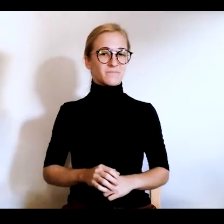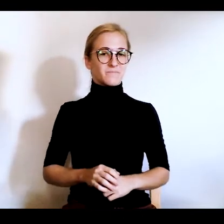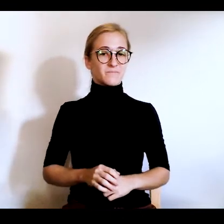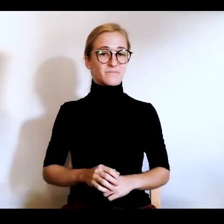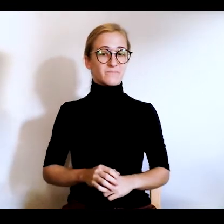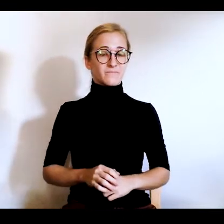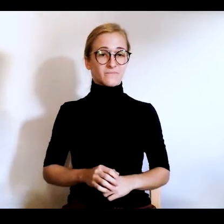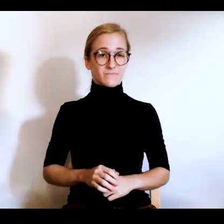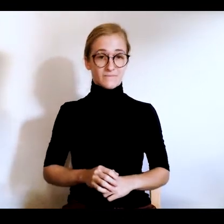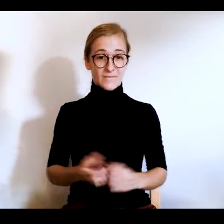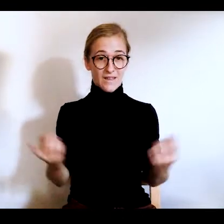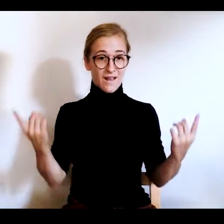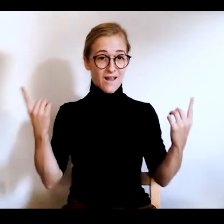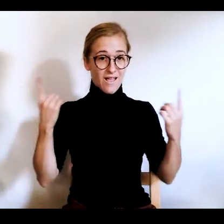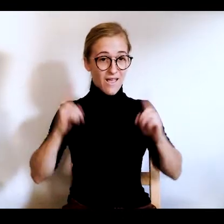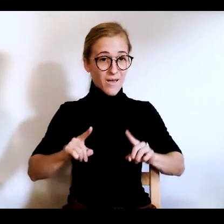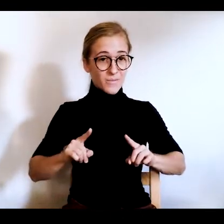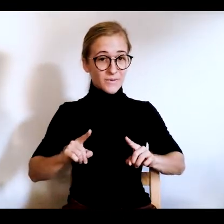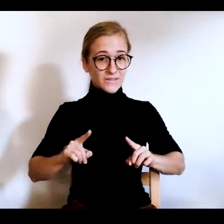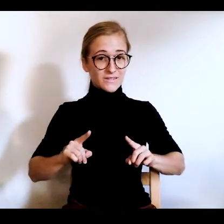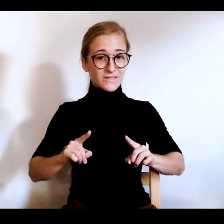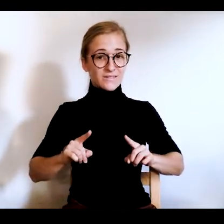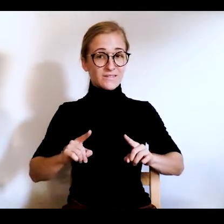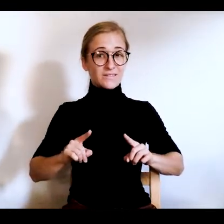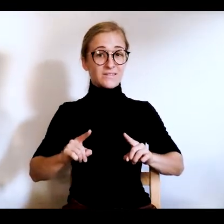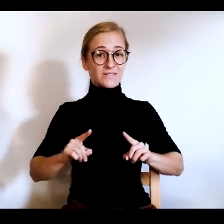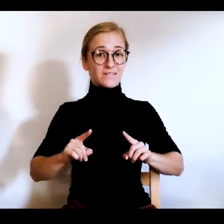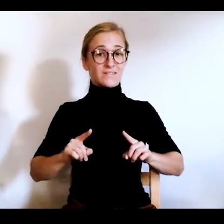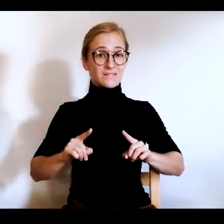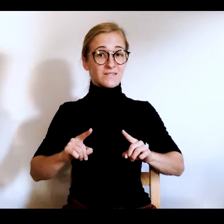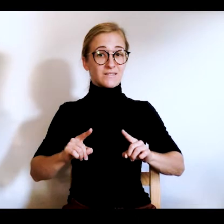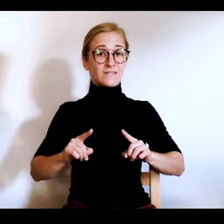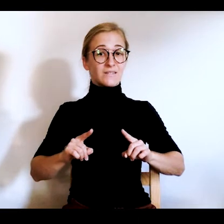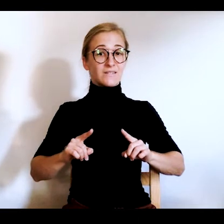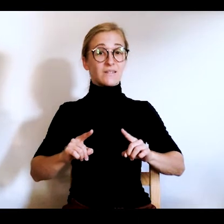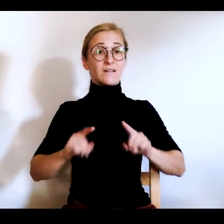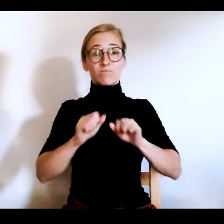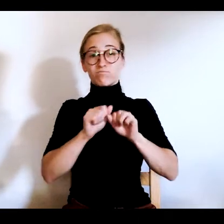As soon as that came out,